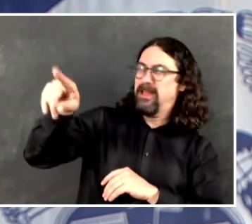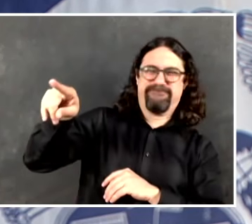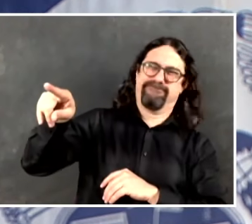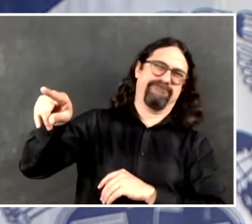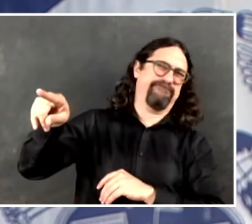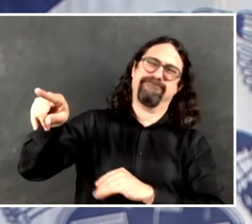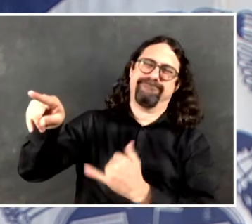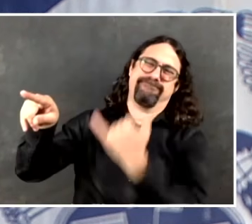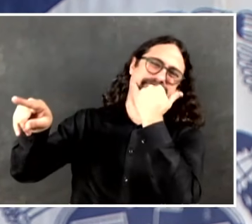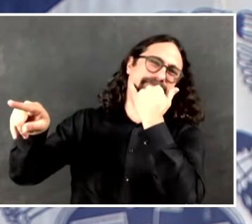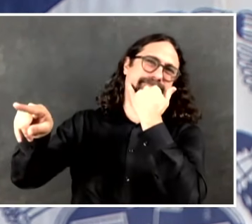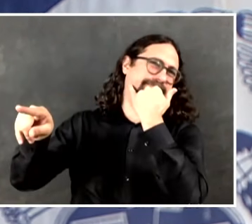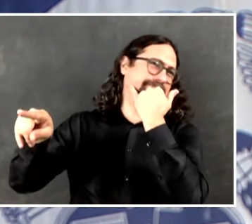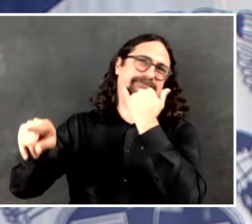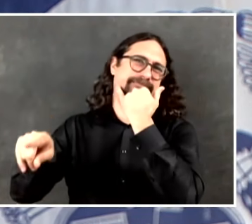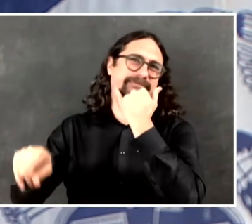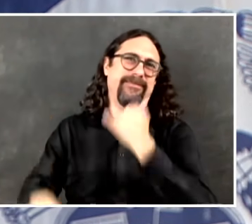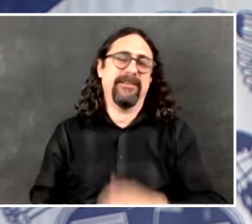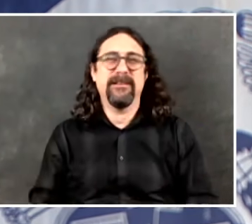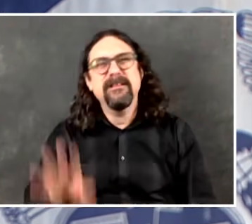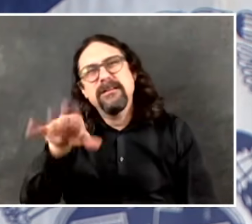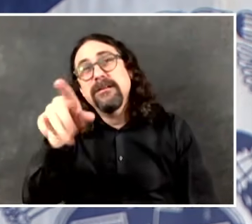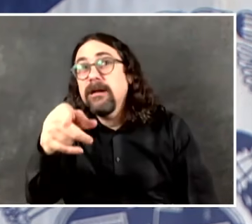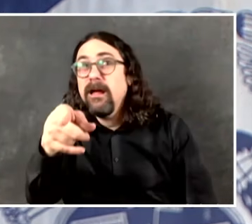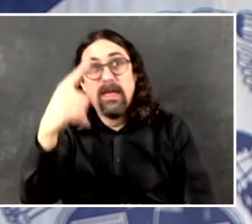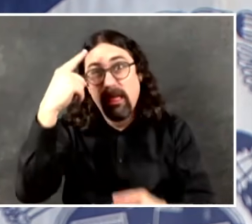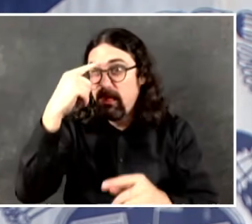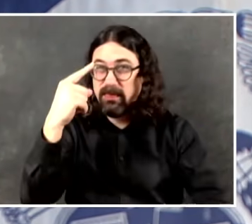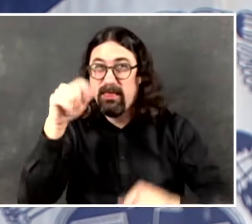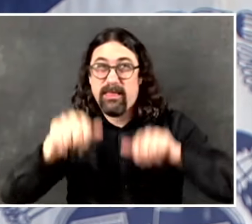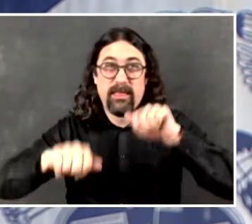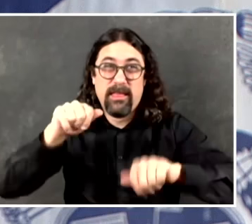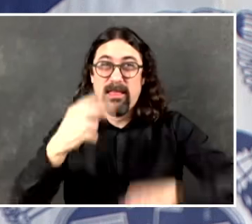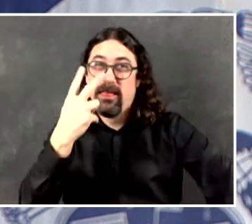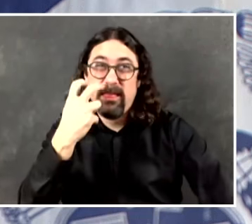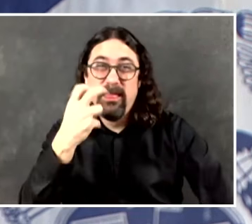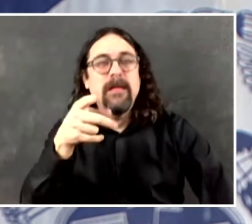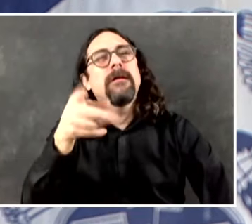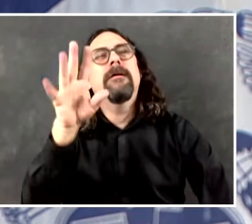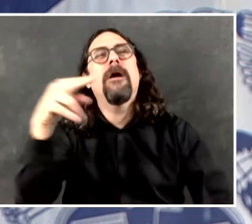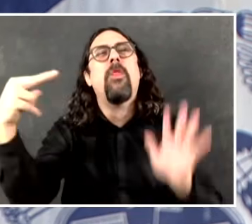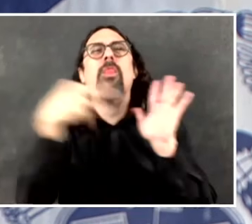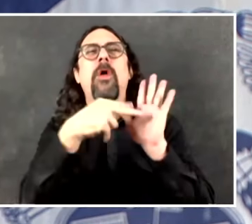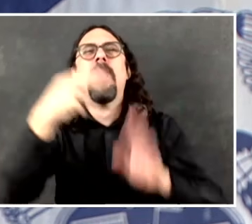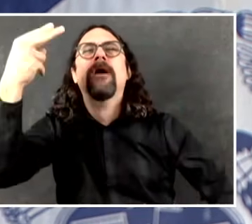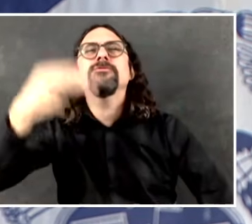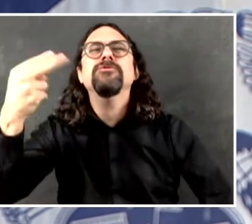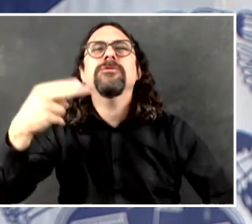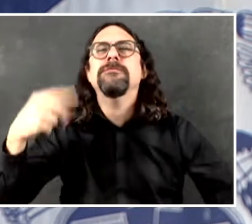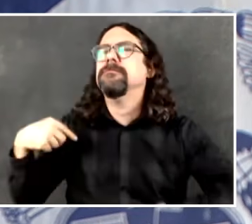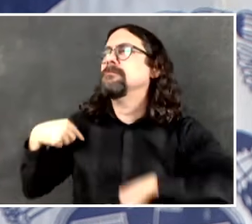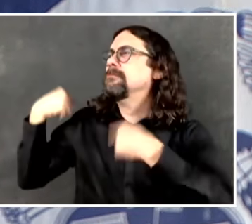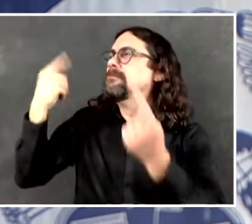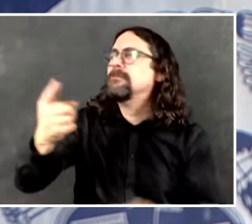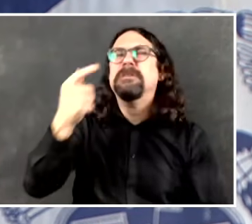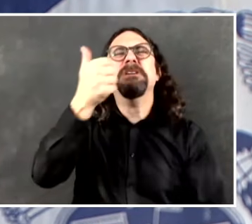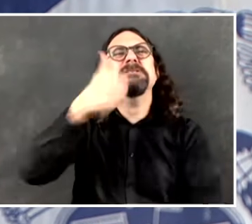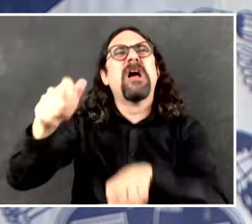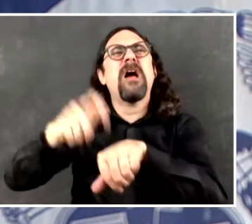THEY NEED TO GO AND READ A LILETT BIT OF HISTORY. TH NEYE EDTO UNDERSTAND HOW MANY TIMES THIS CITY HAS BEEN PUT